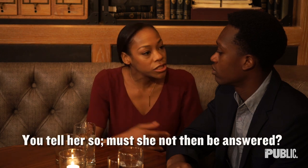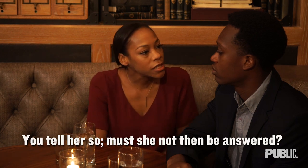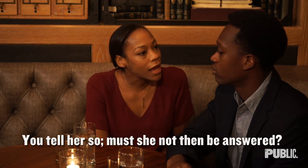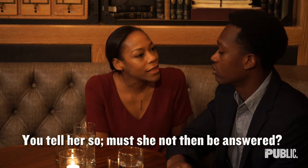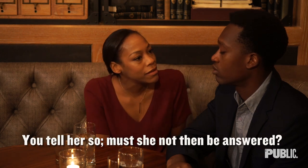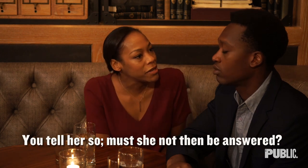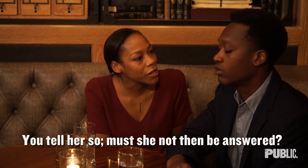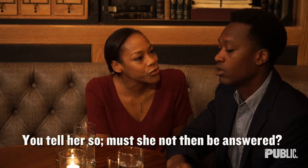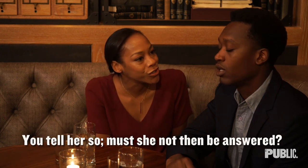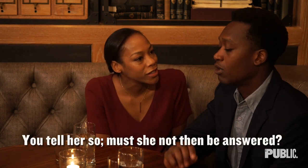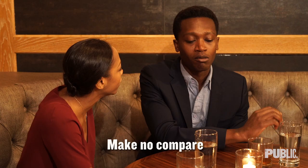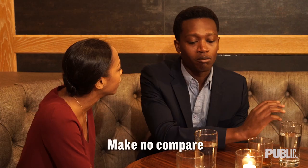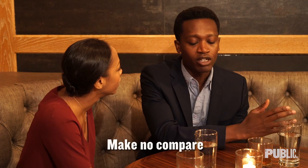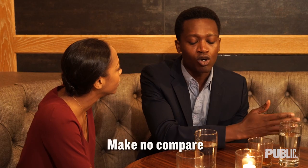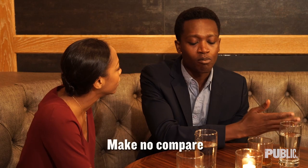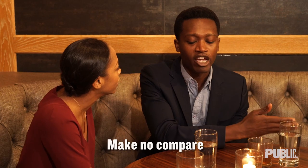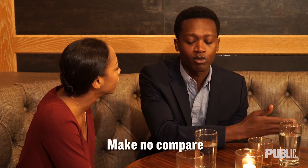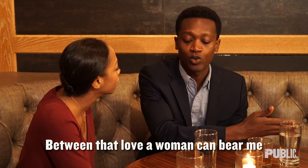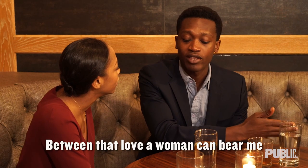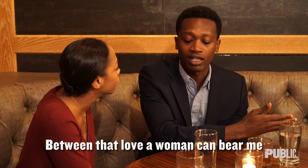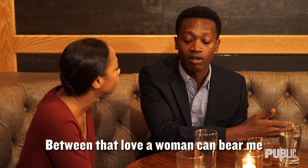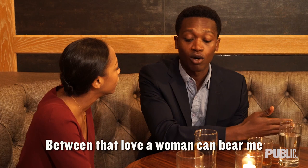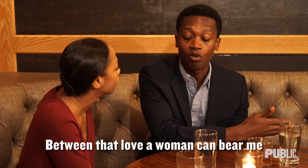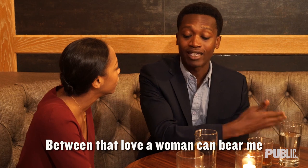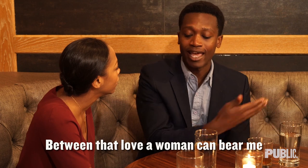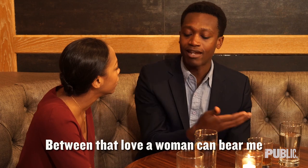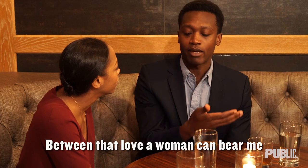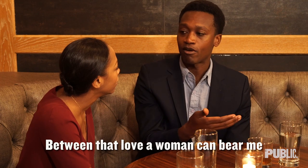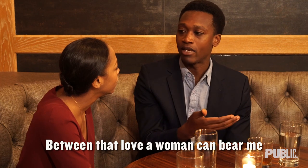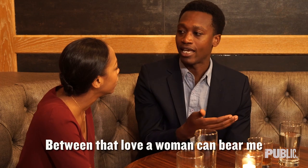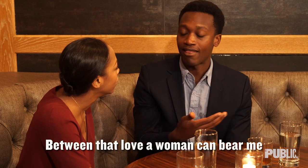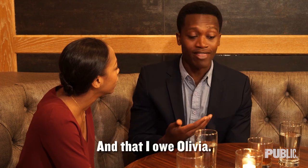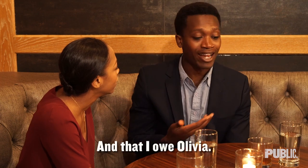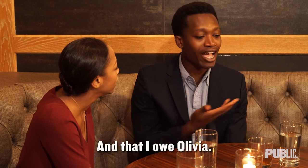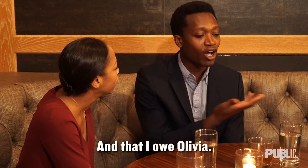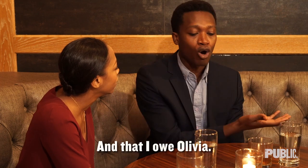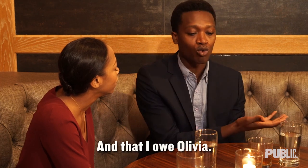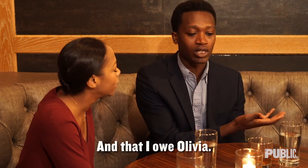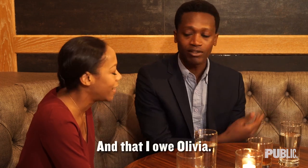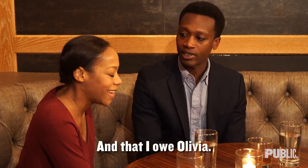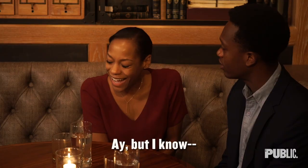must she not then be answered? Make no compare between that love a woman can bear me and that I owe Olivia.